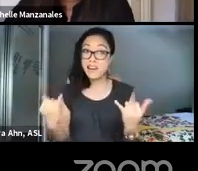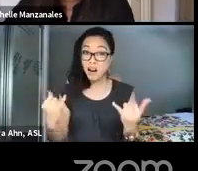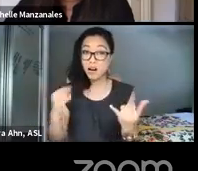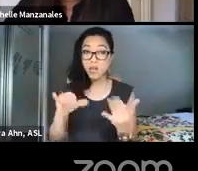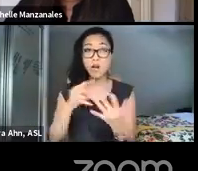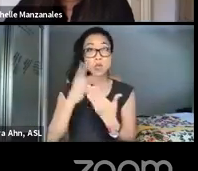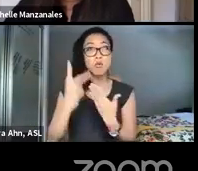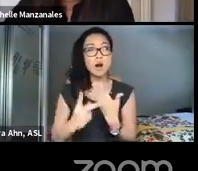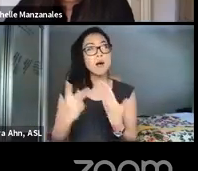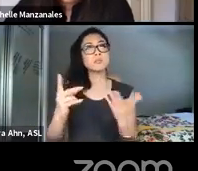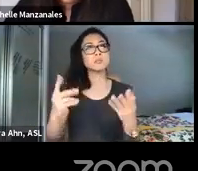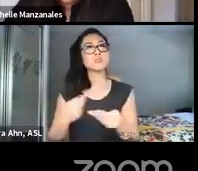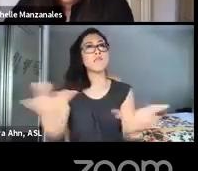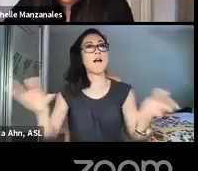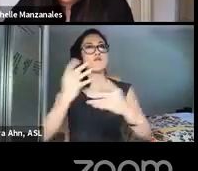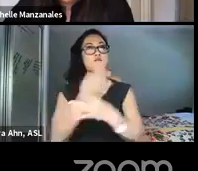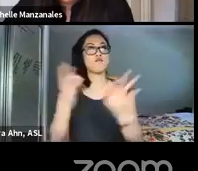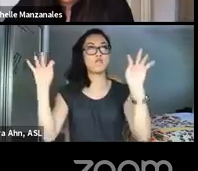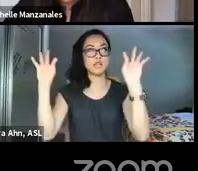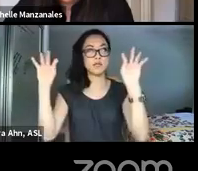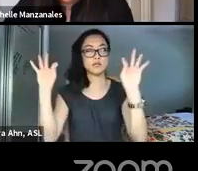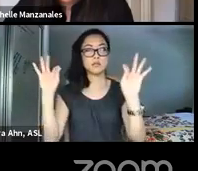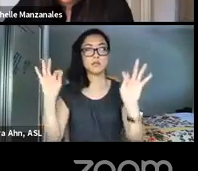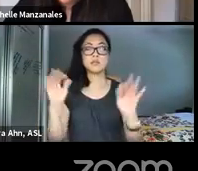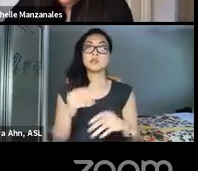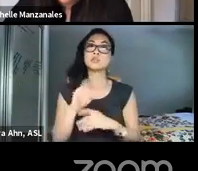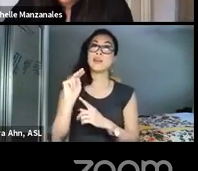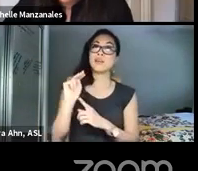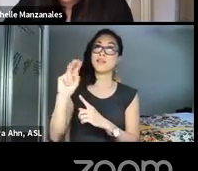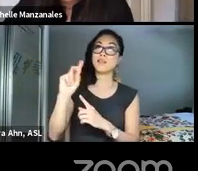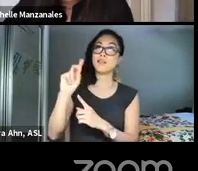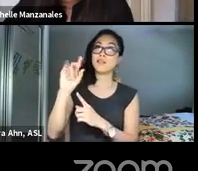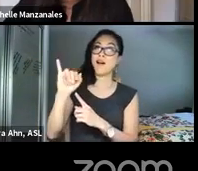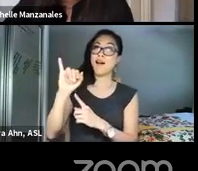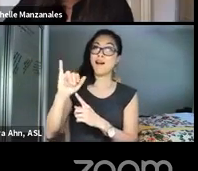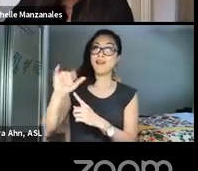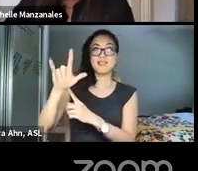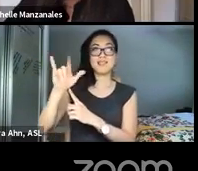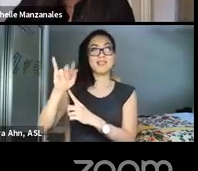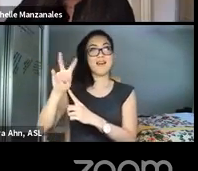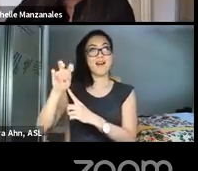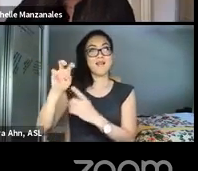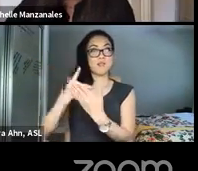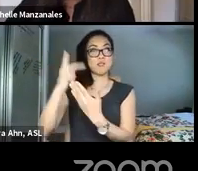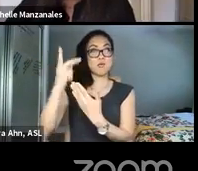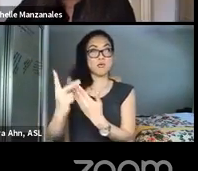I have to say I'm super proud of the team at NDI working with the artistic